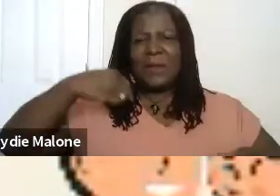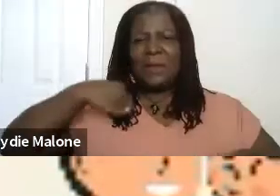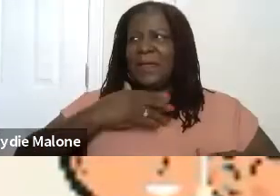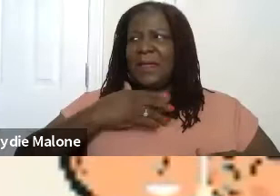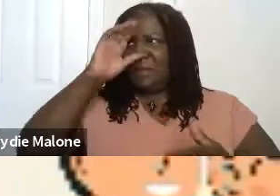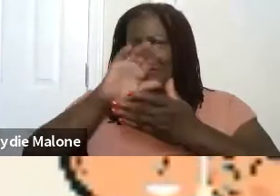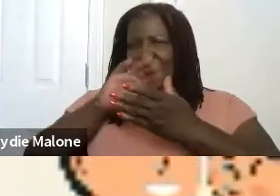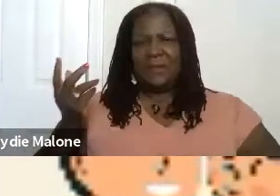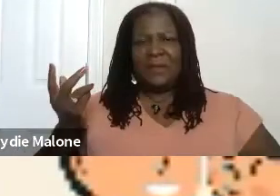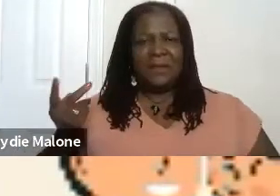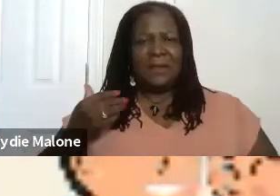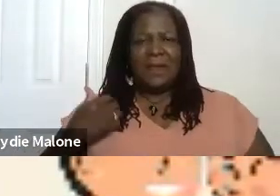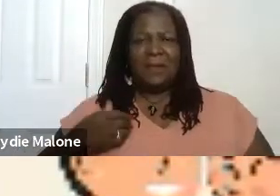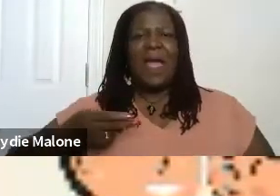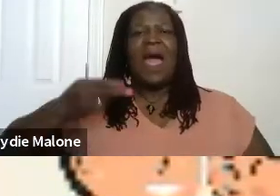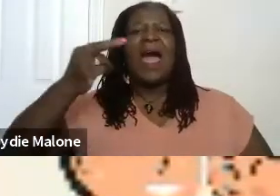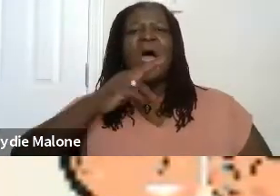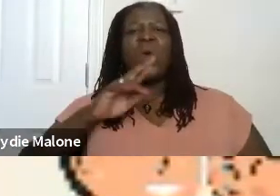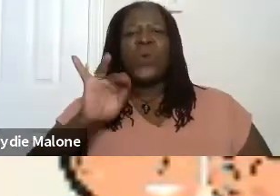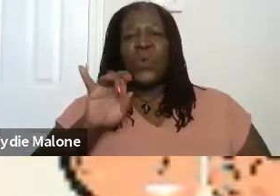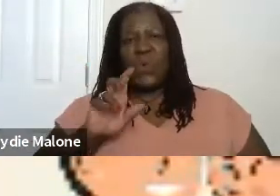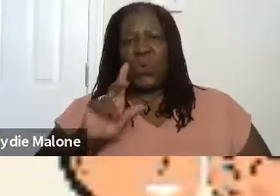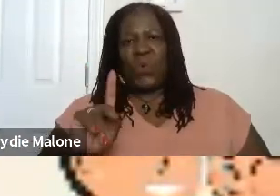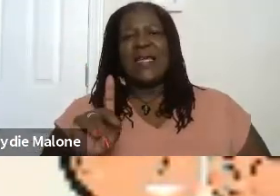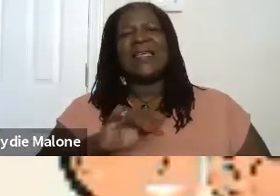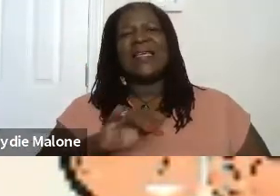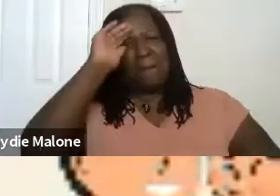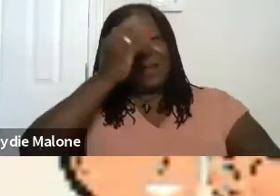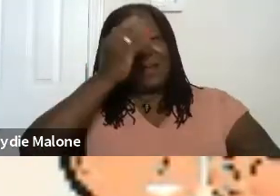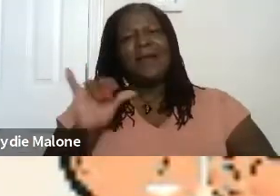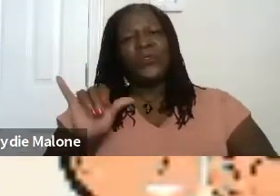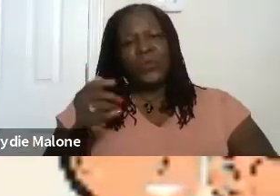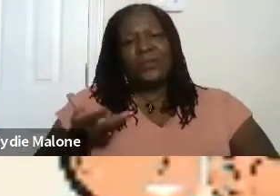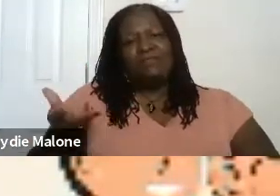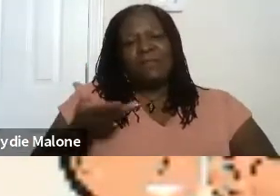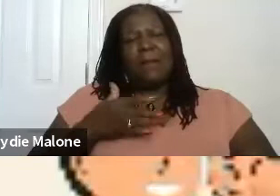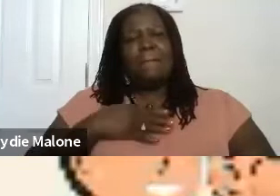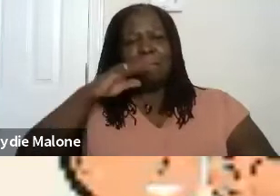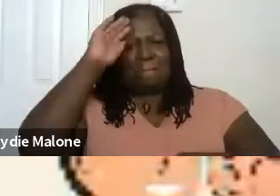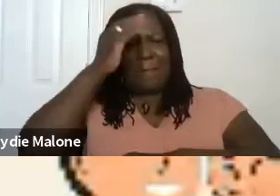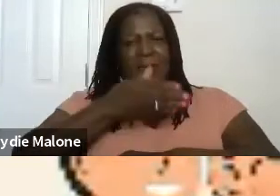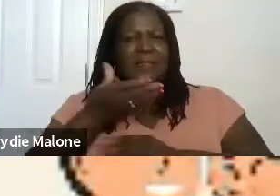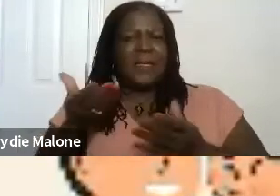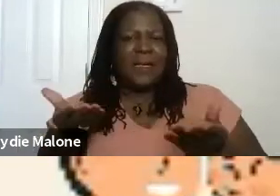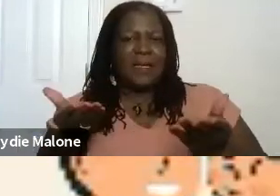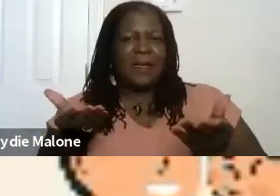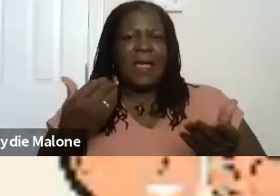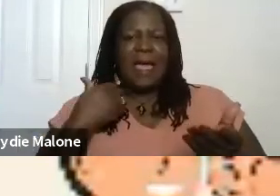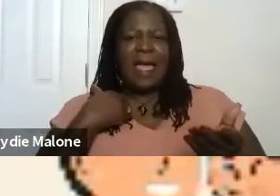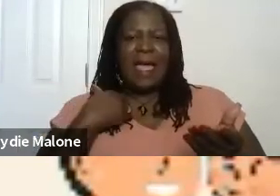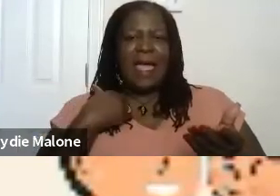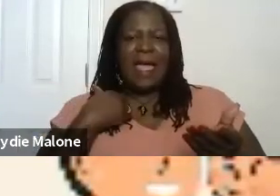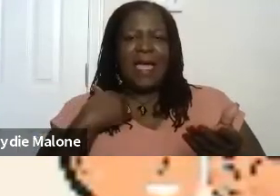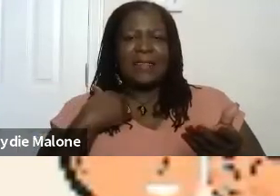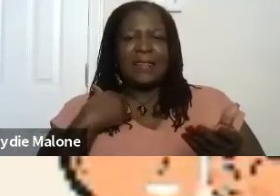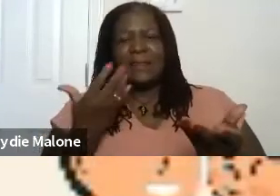conditions and my son does too. My son, he has a known form of dwarfism, so he is 16